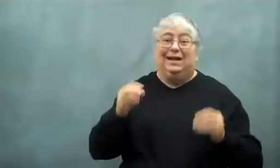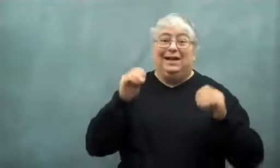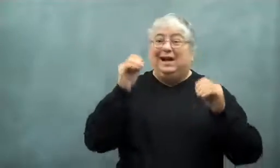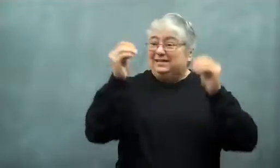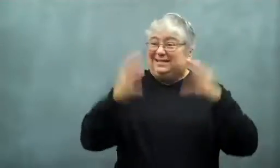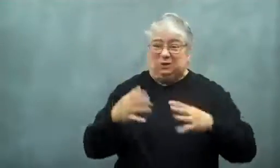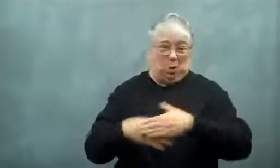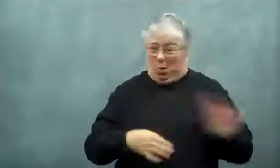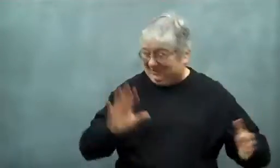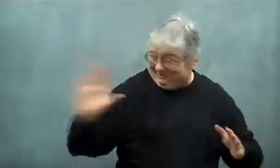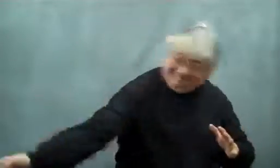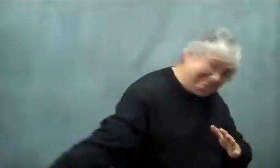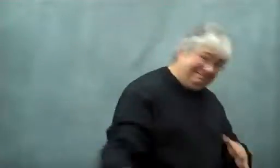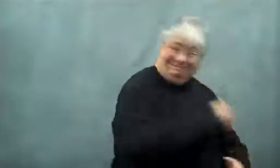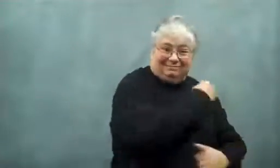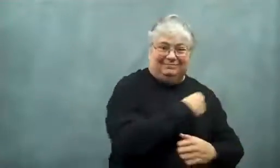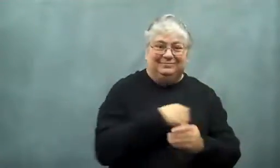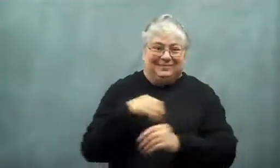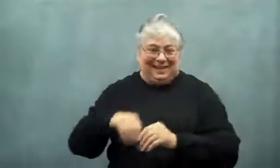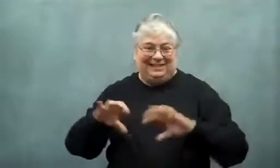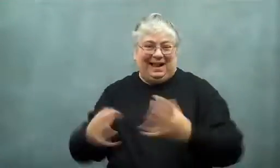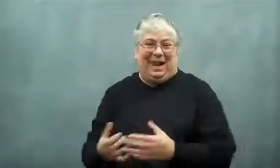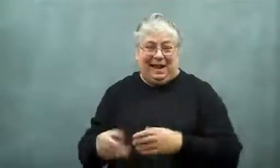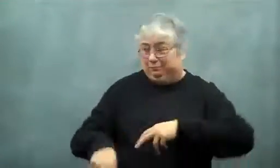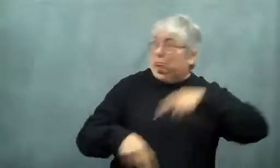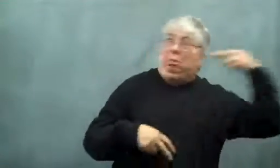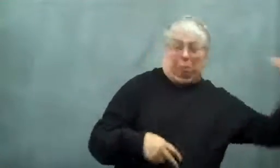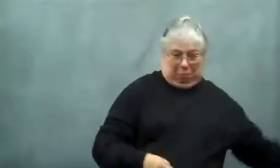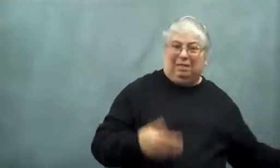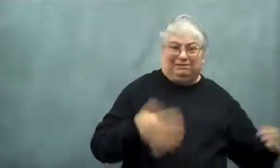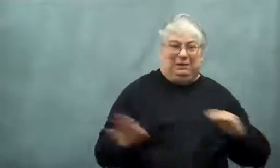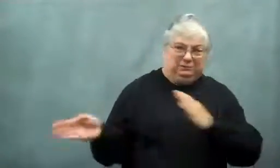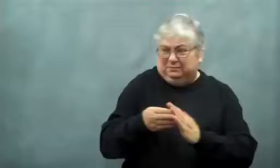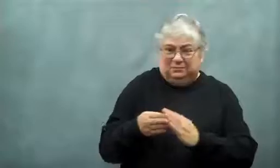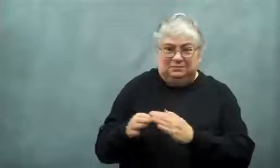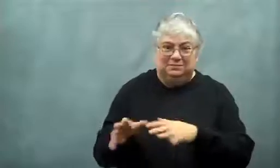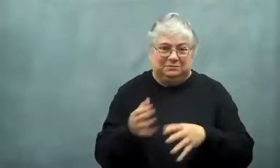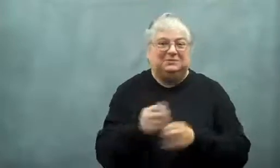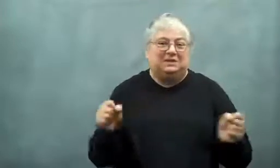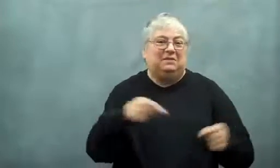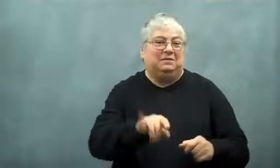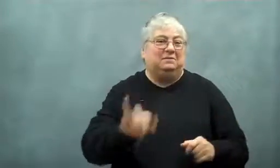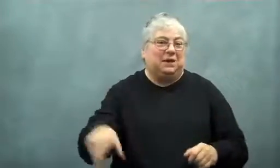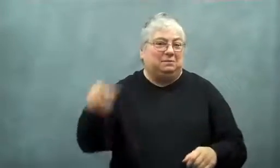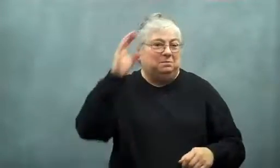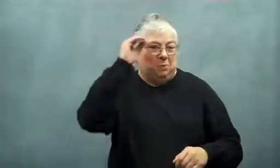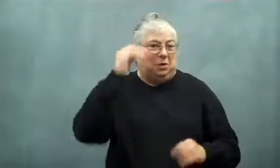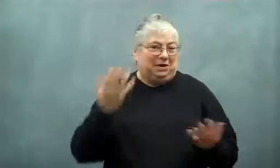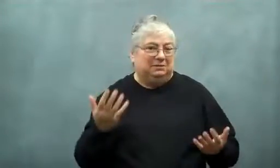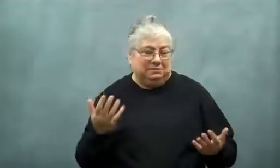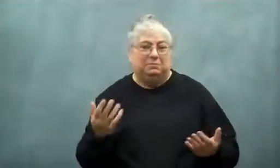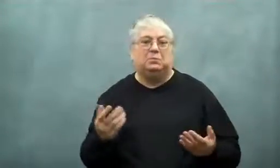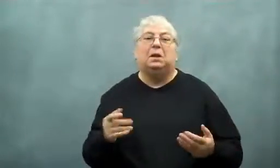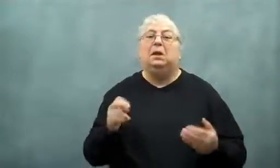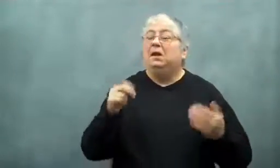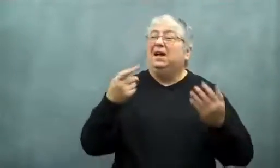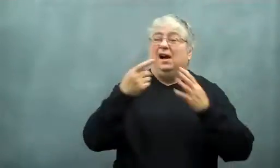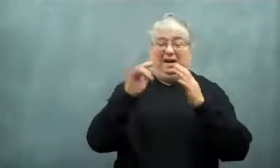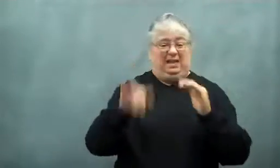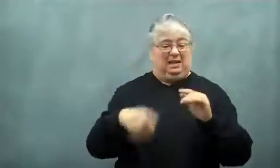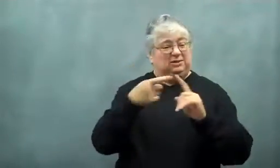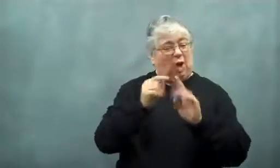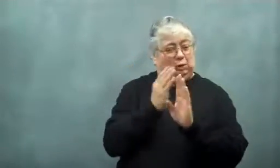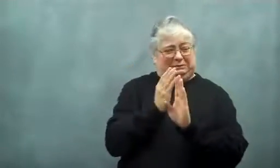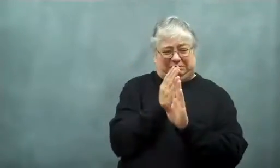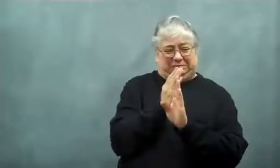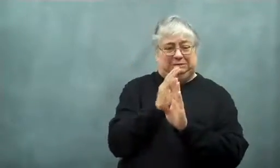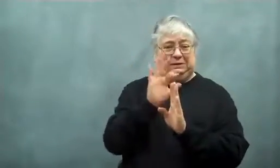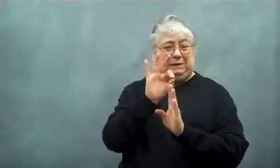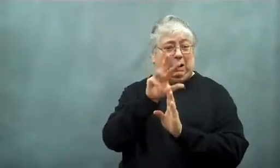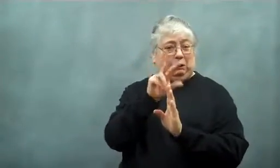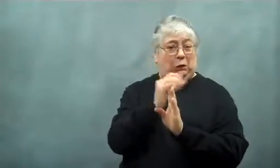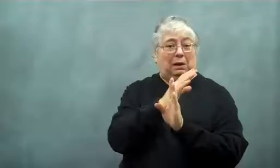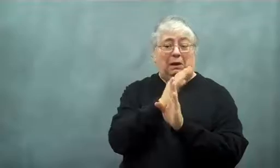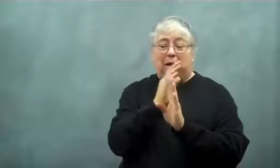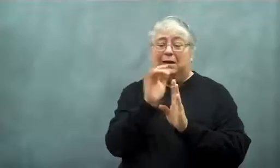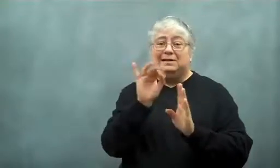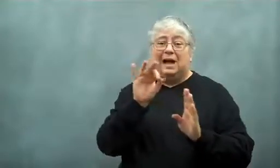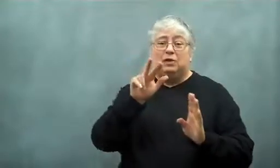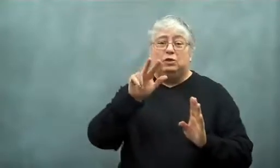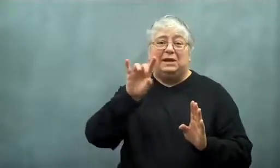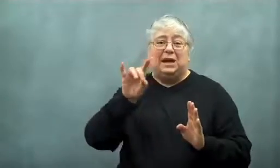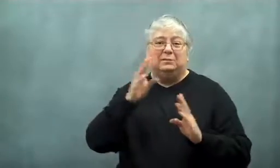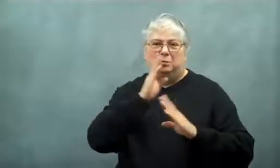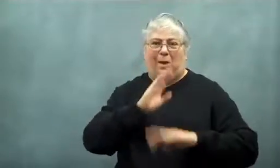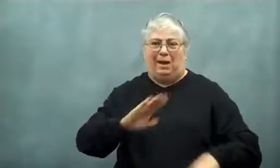a teacher grabbed him and dragged him to safety into a classroom.